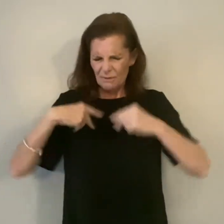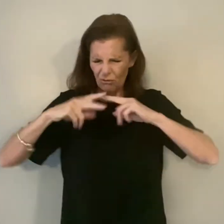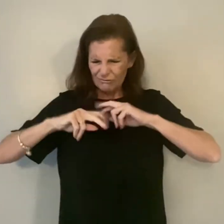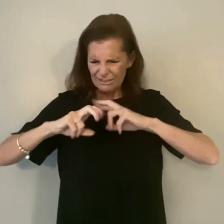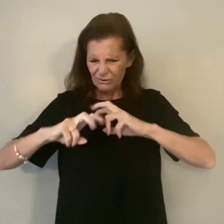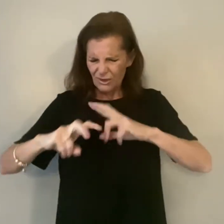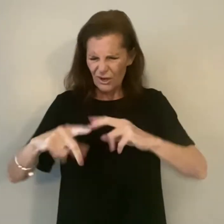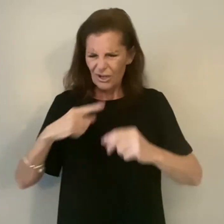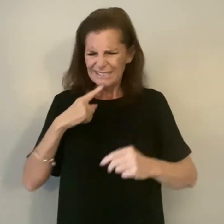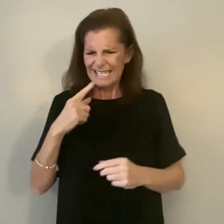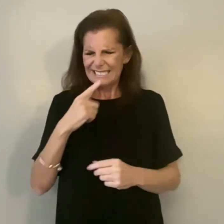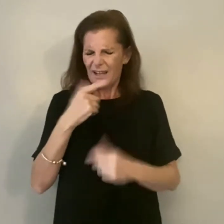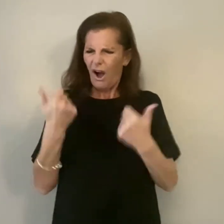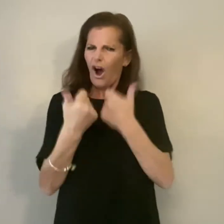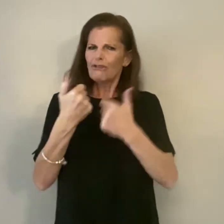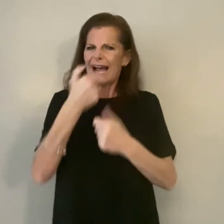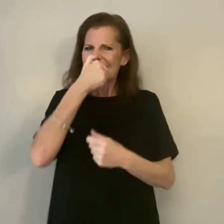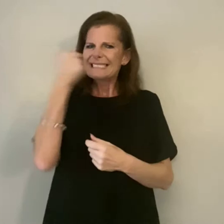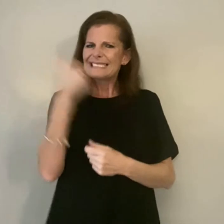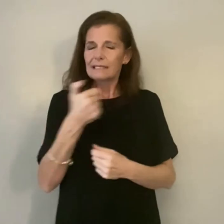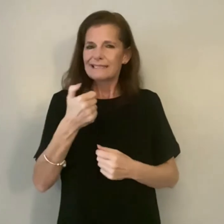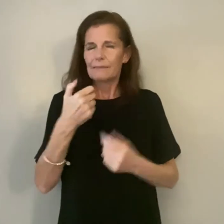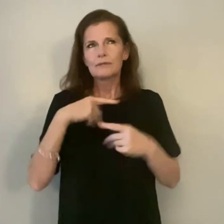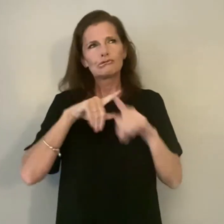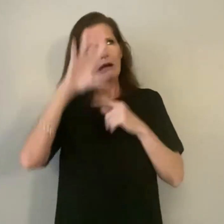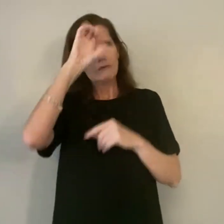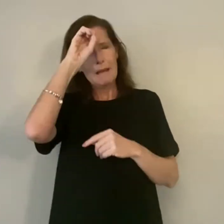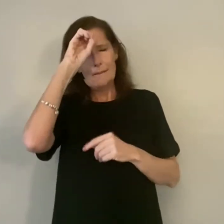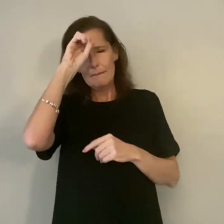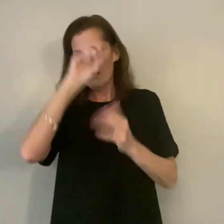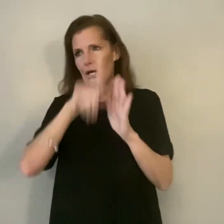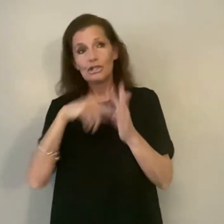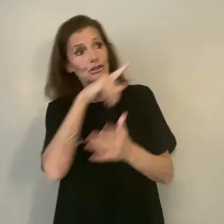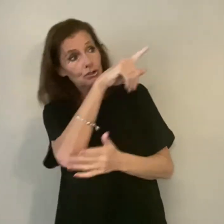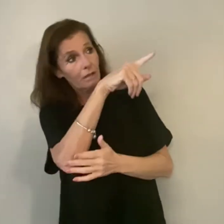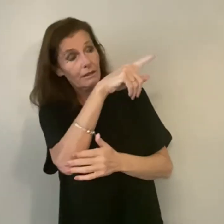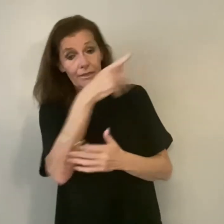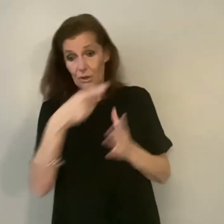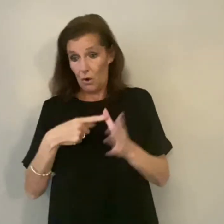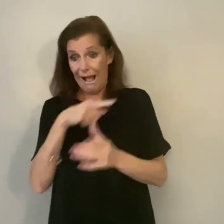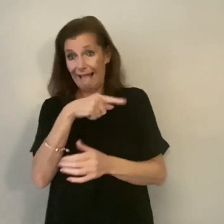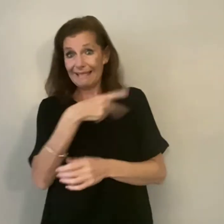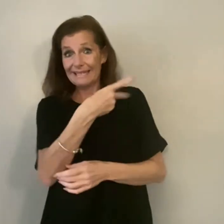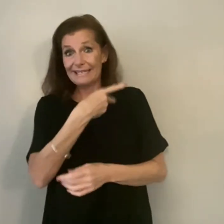but when we were researching it, we found that it was 16. This is just my memory so Jonathan or Alex,